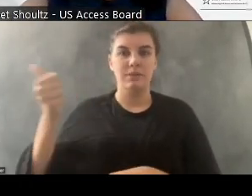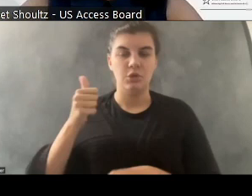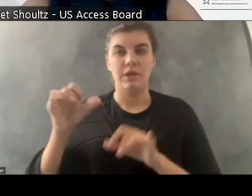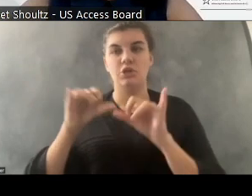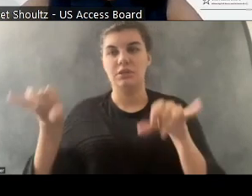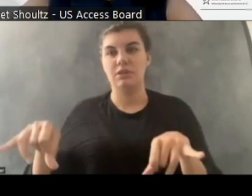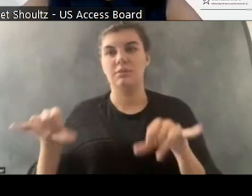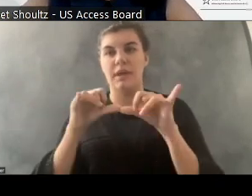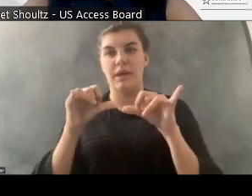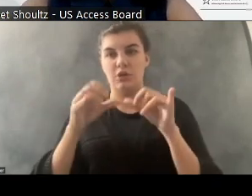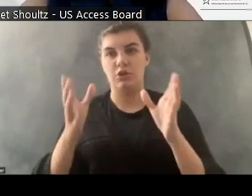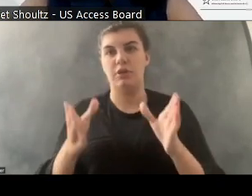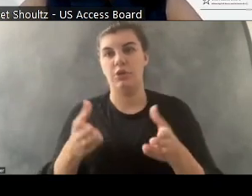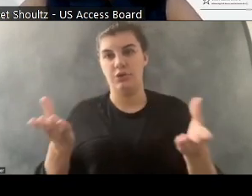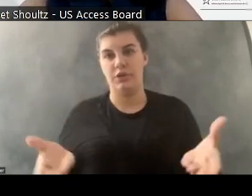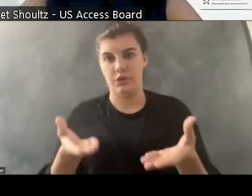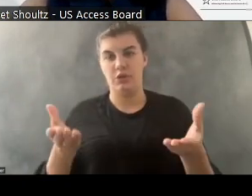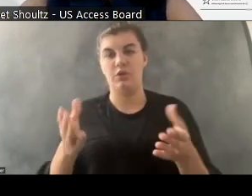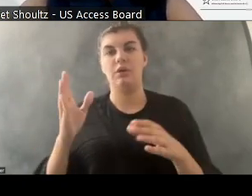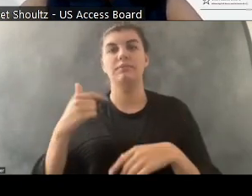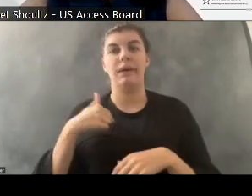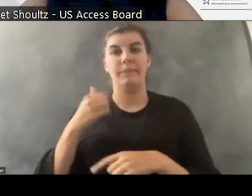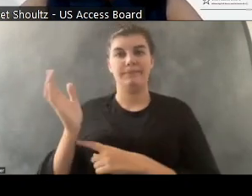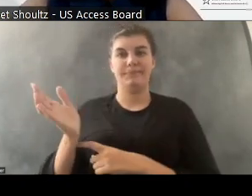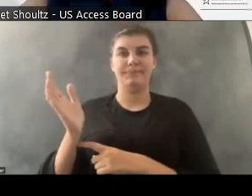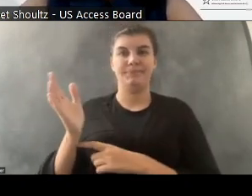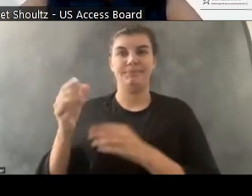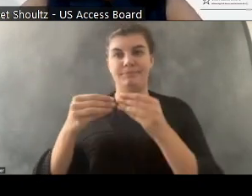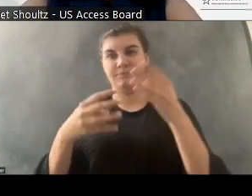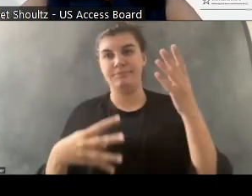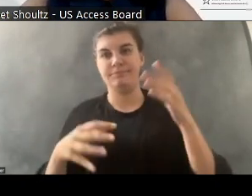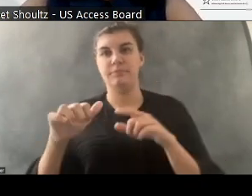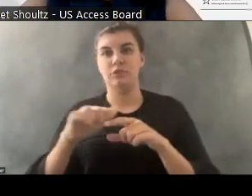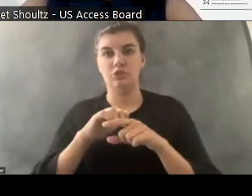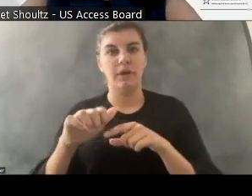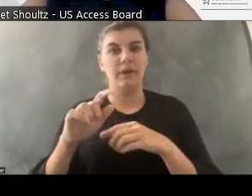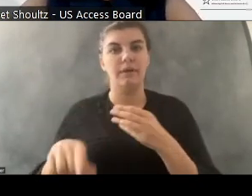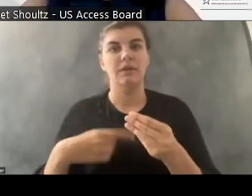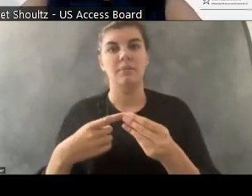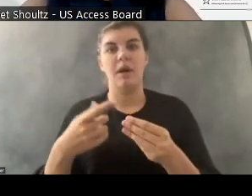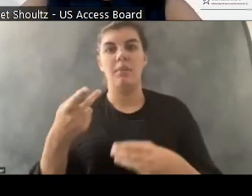at the Access Board presenting a series of trainings on the Public Right-of-Way